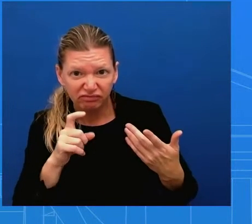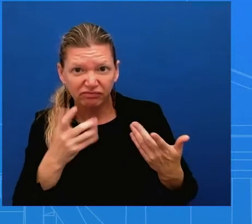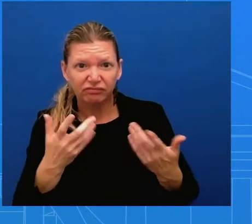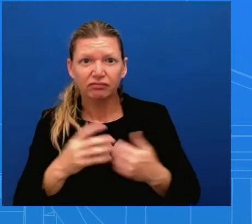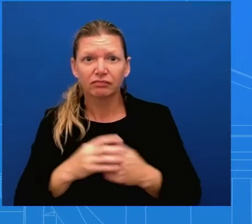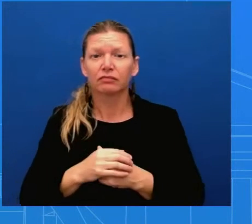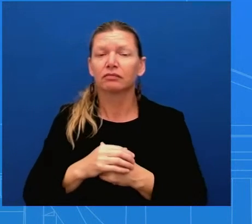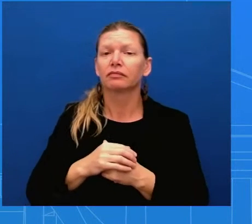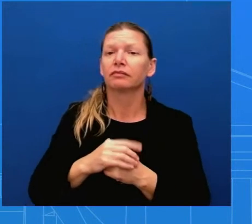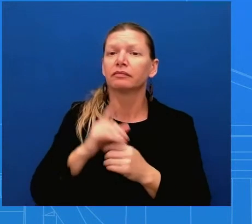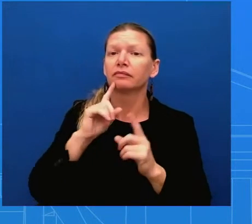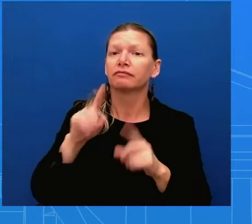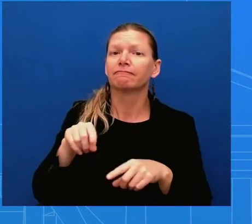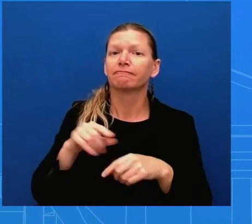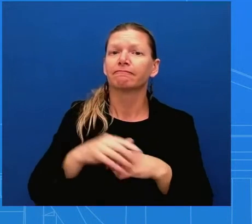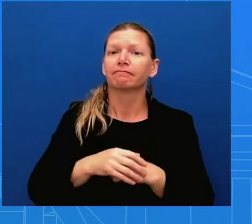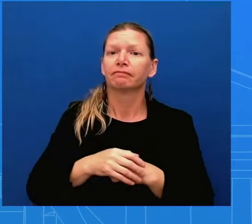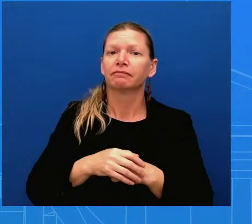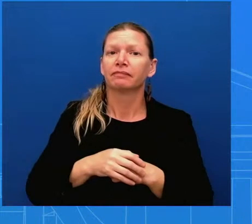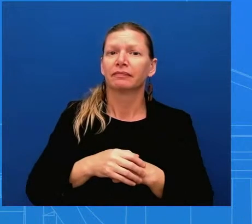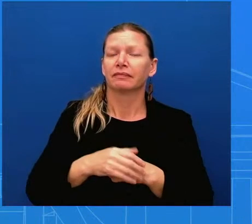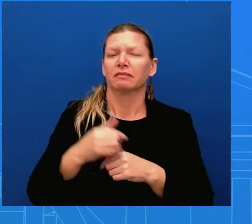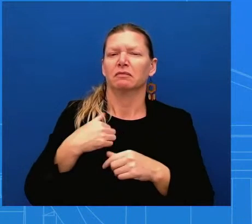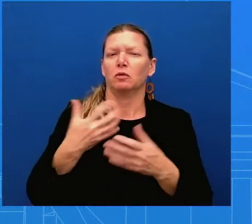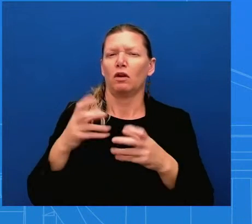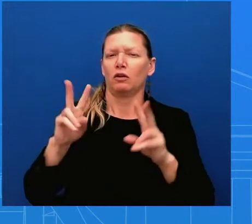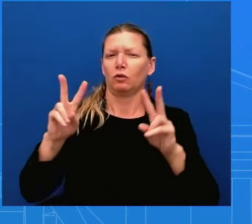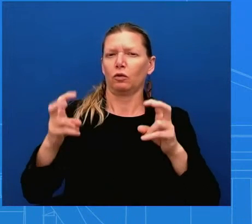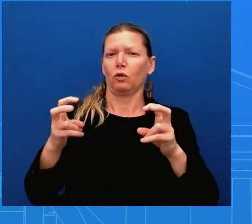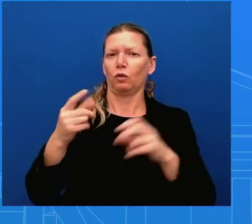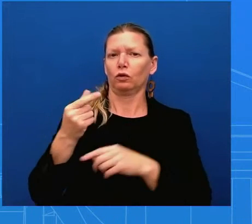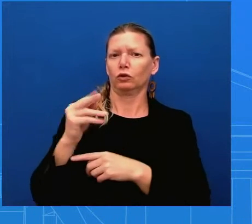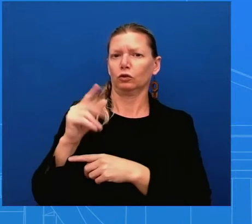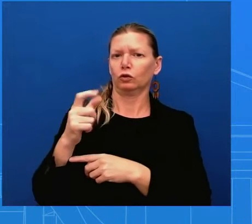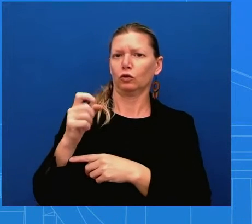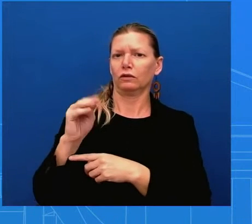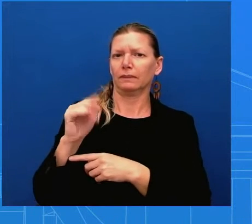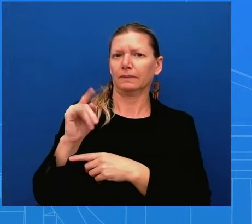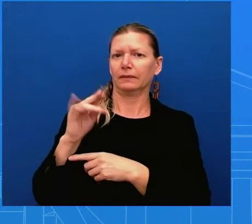who negotiated peace between the warring parties in Northern Ireland.